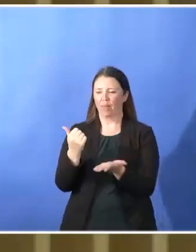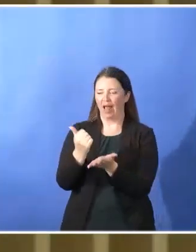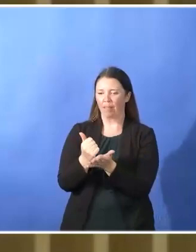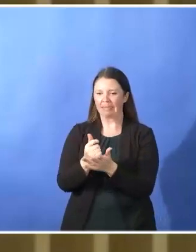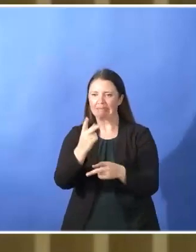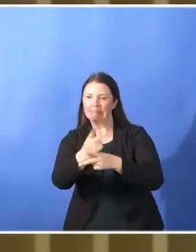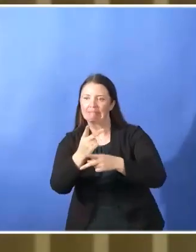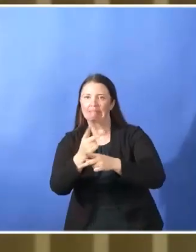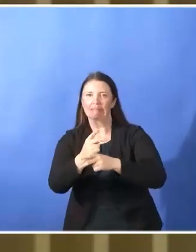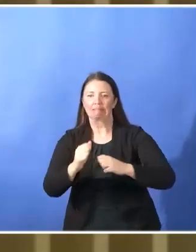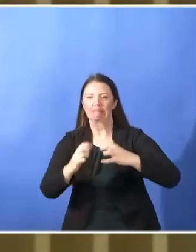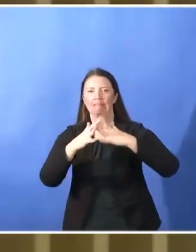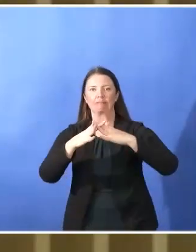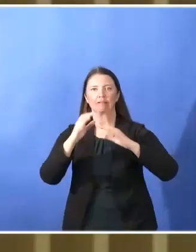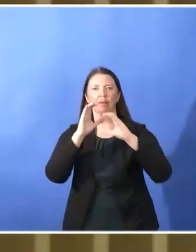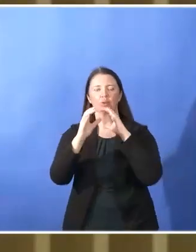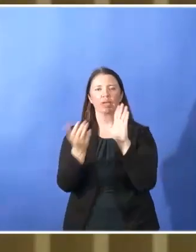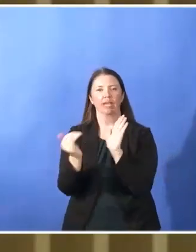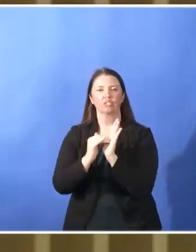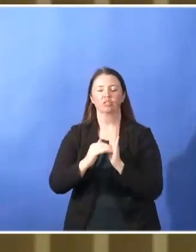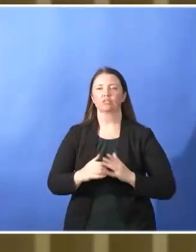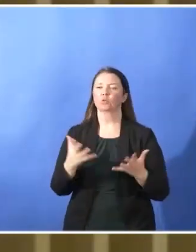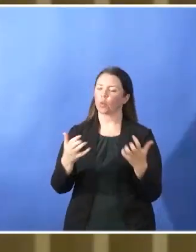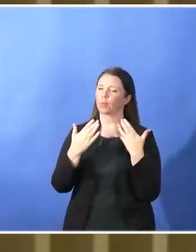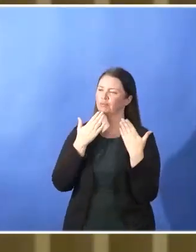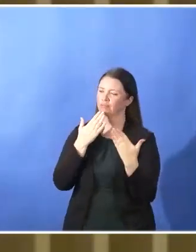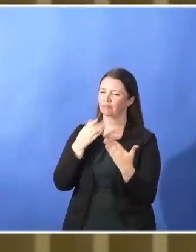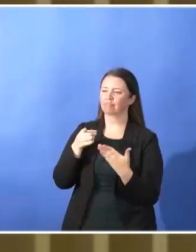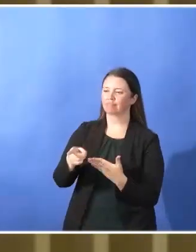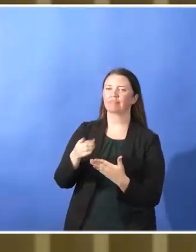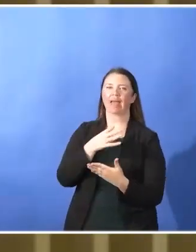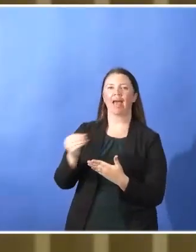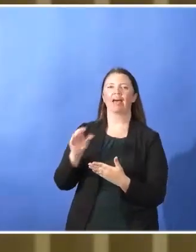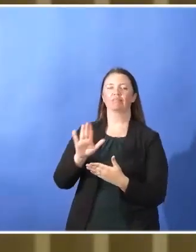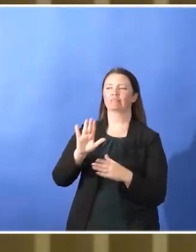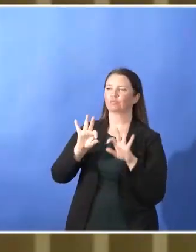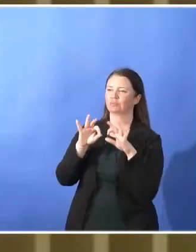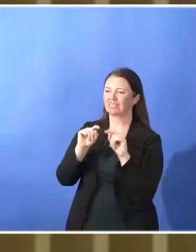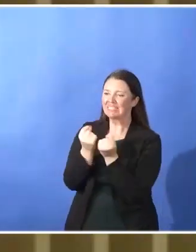DOING. THERE IS USUALLY A PATTERN WITH